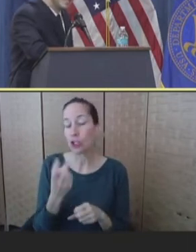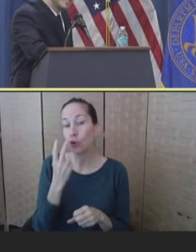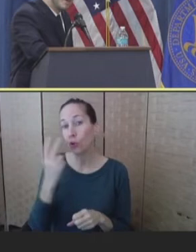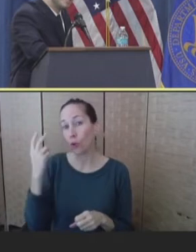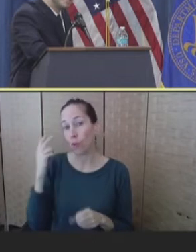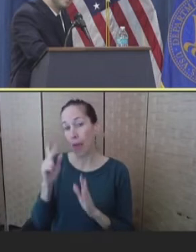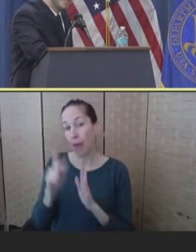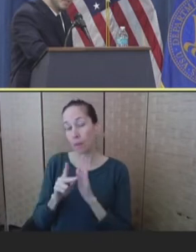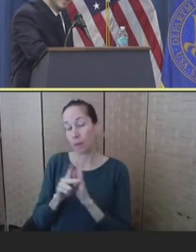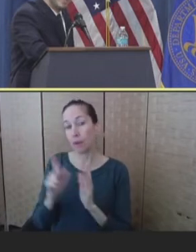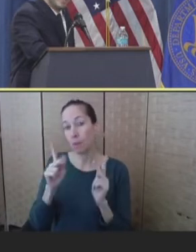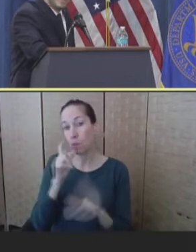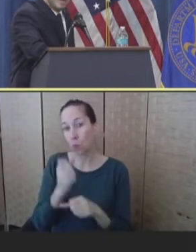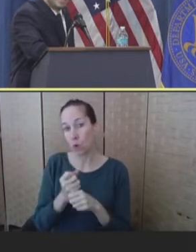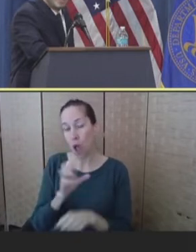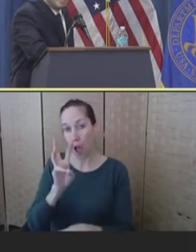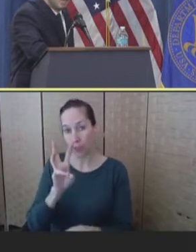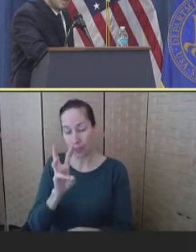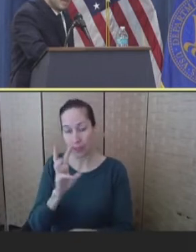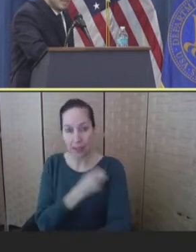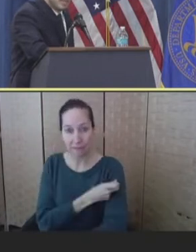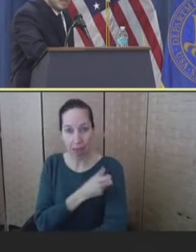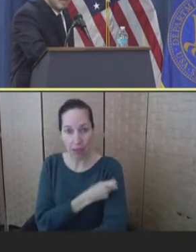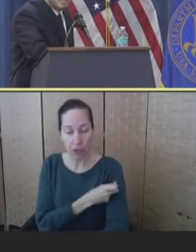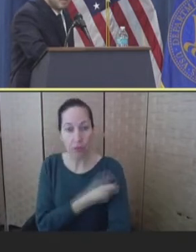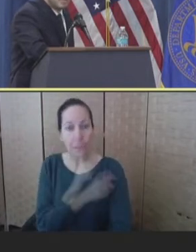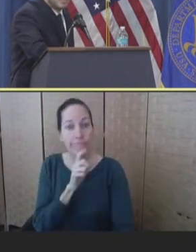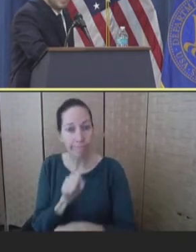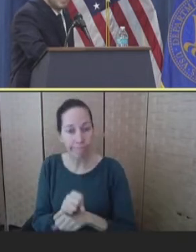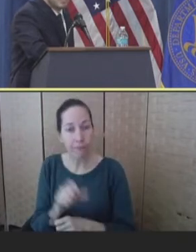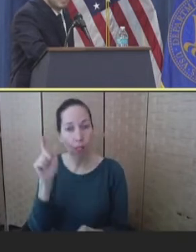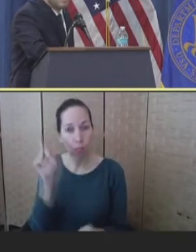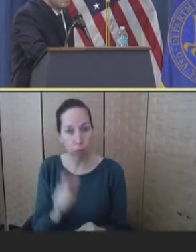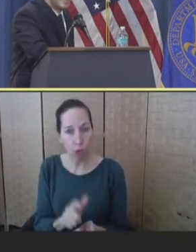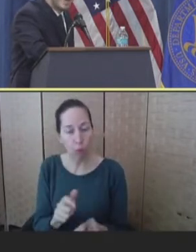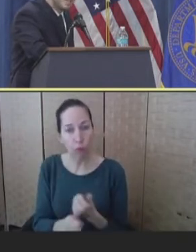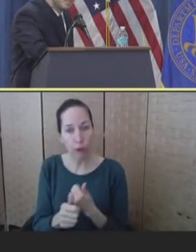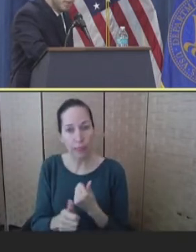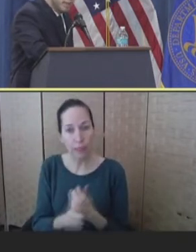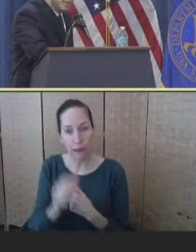vaccinations actually had a lower risk of Alzheimer's disease or lowered hazard rate